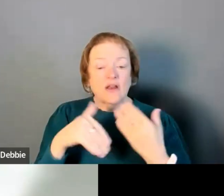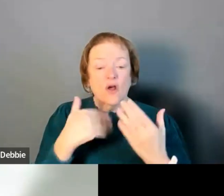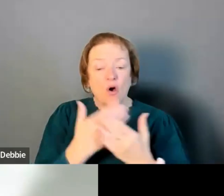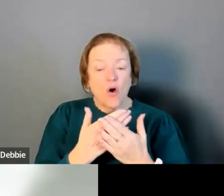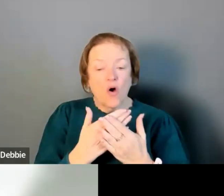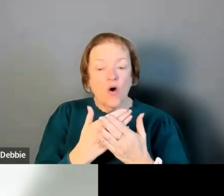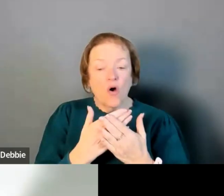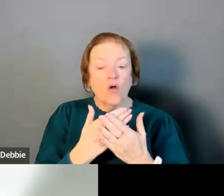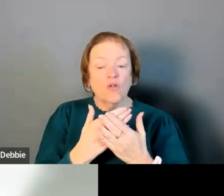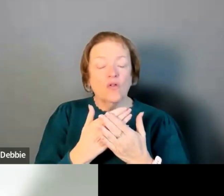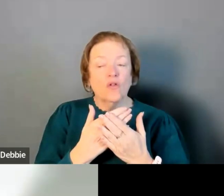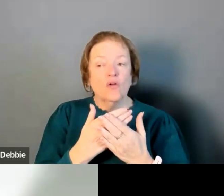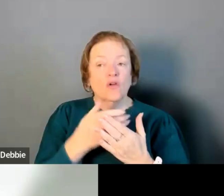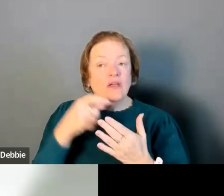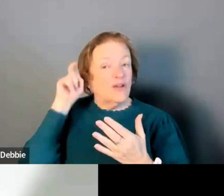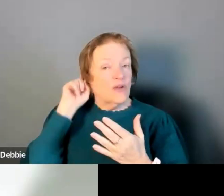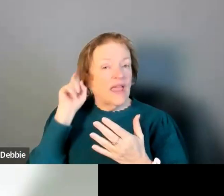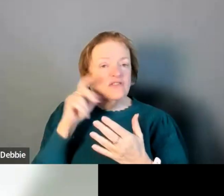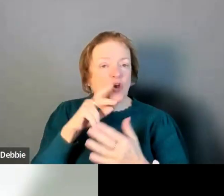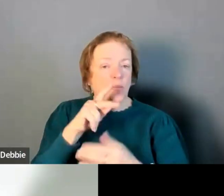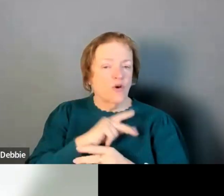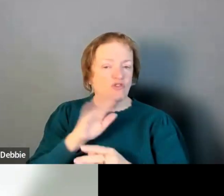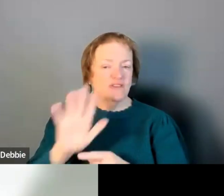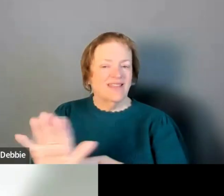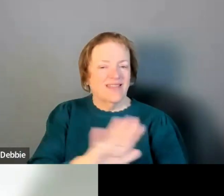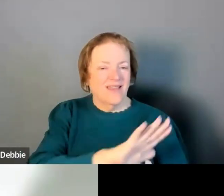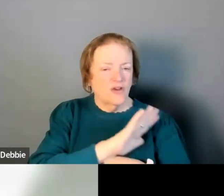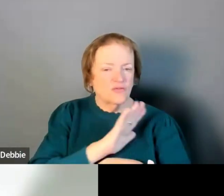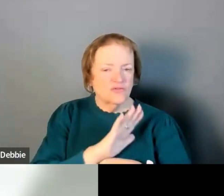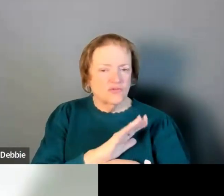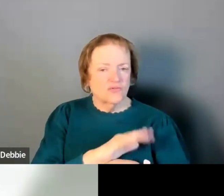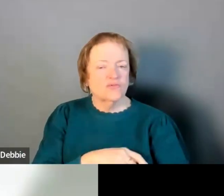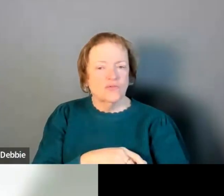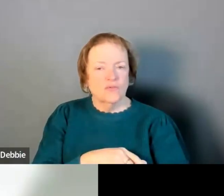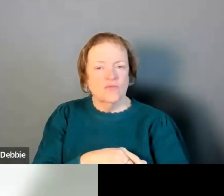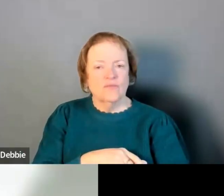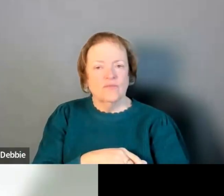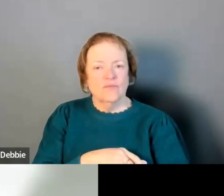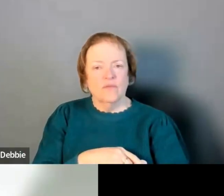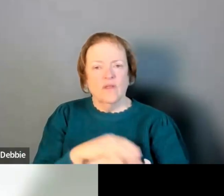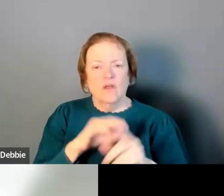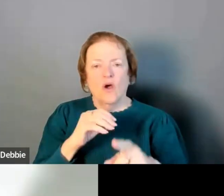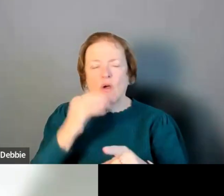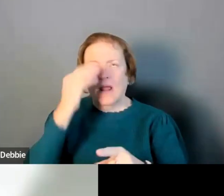Okay, so let me get that through my little head.